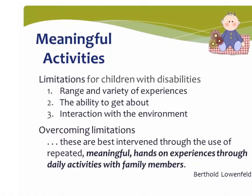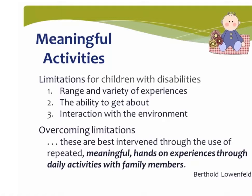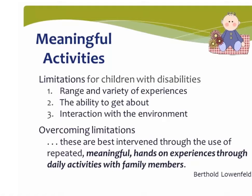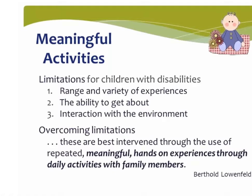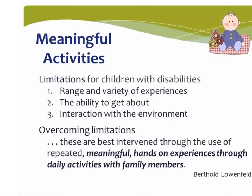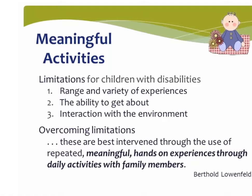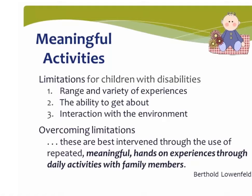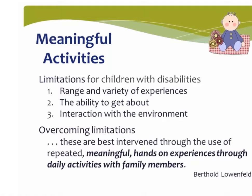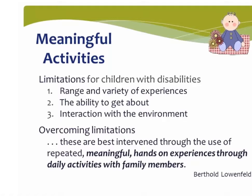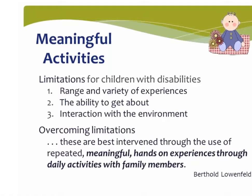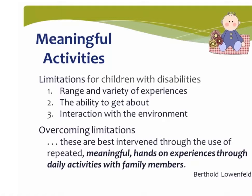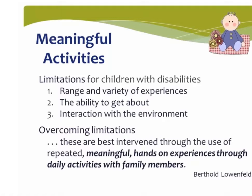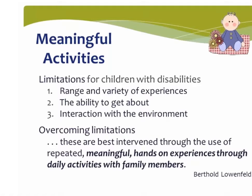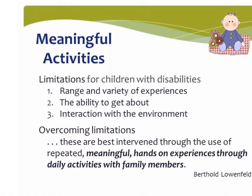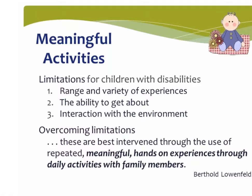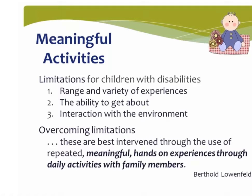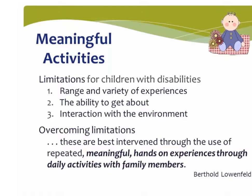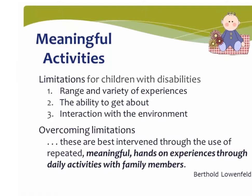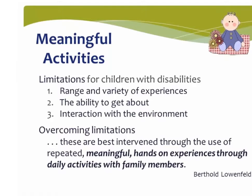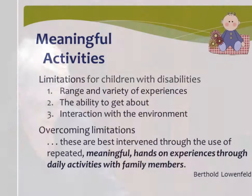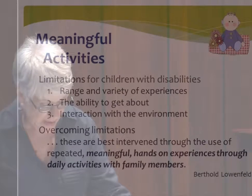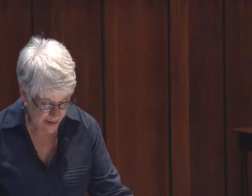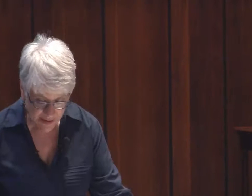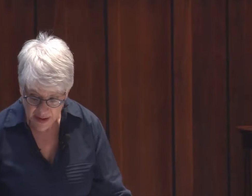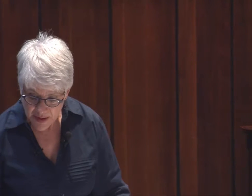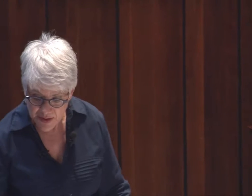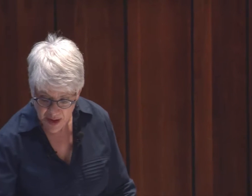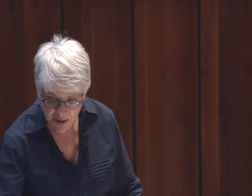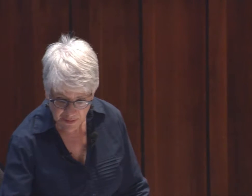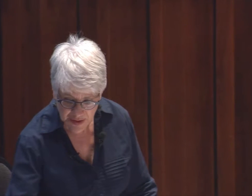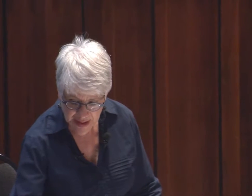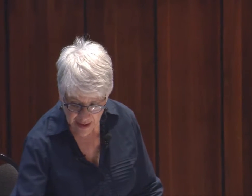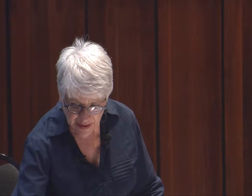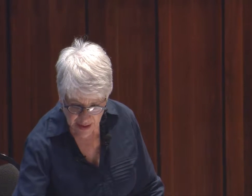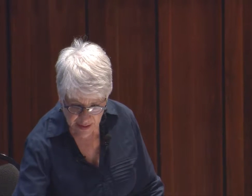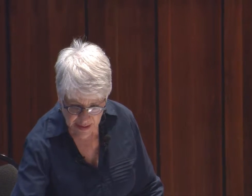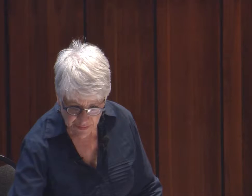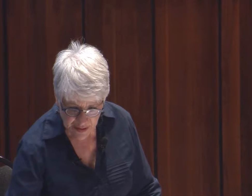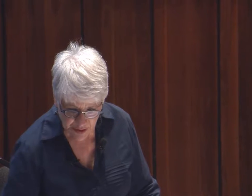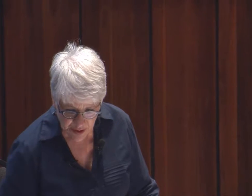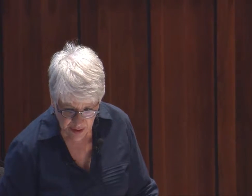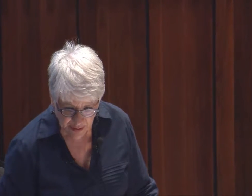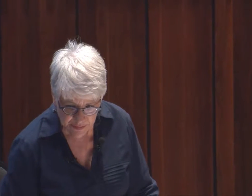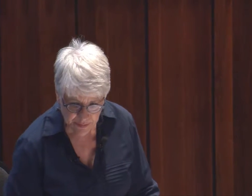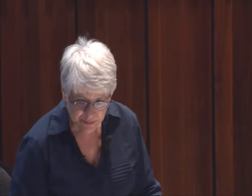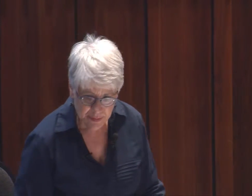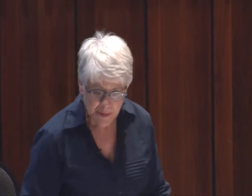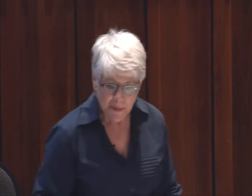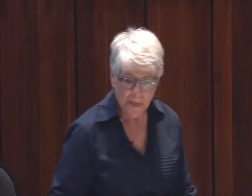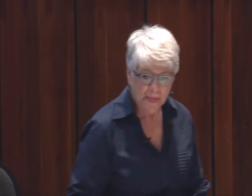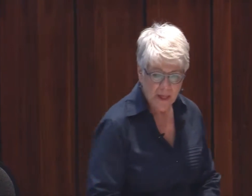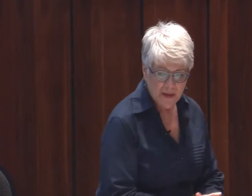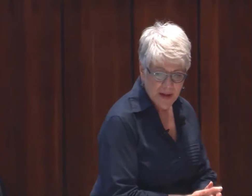daily activities with family members. Okay, so if you take that definition that